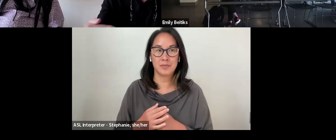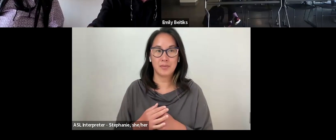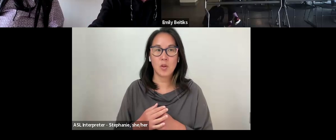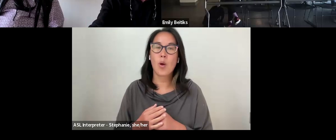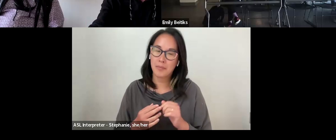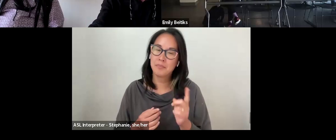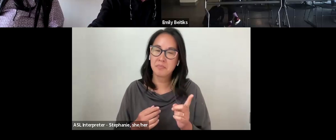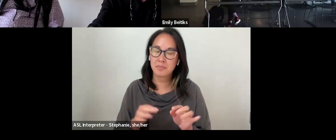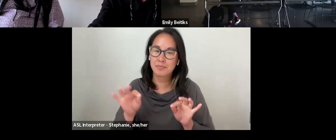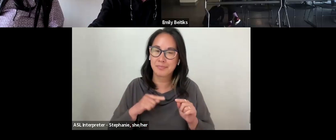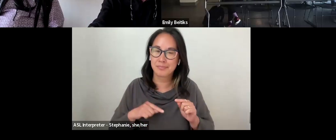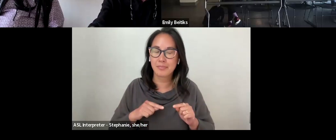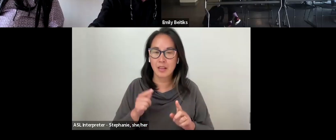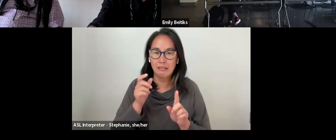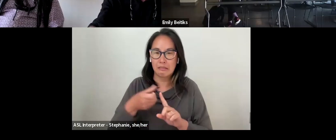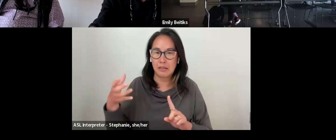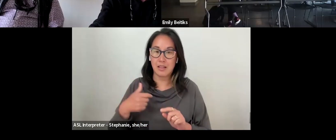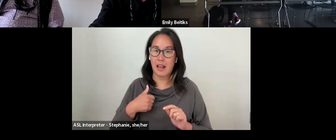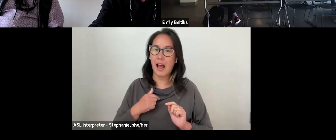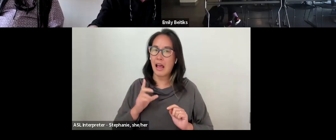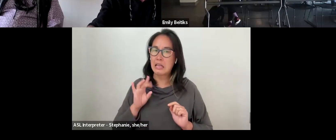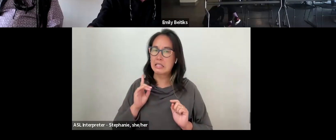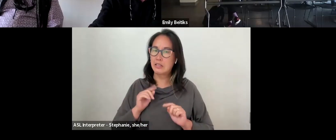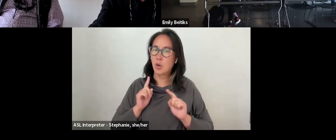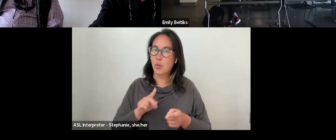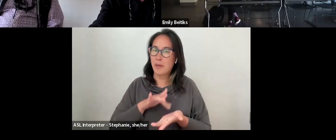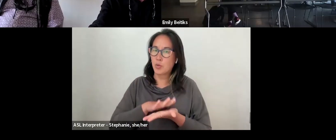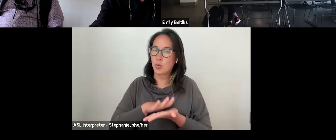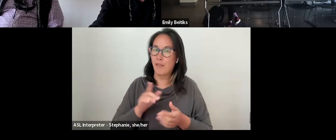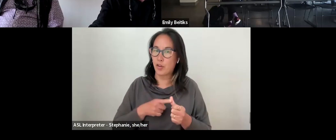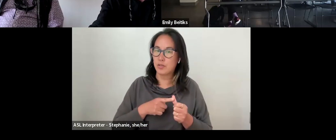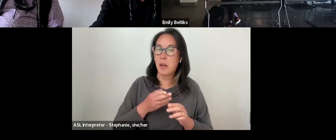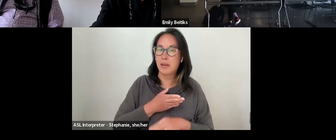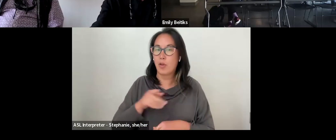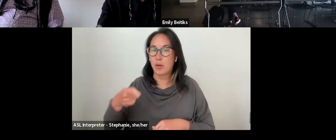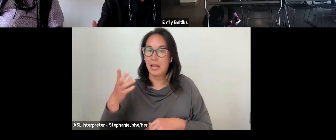I actually went to medical school first before doing a PhD in philosophy.